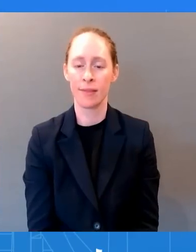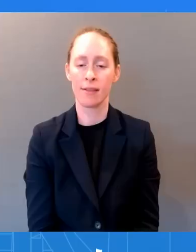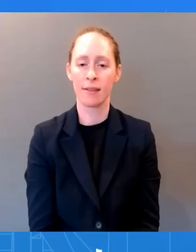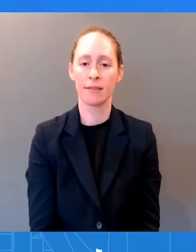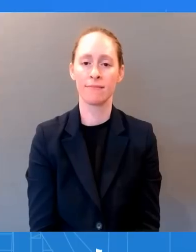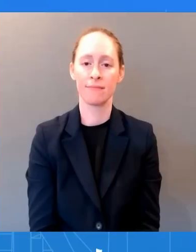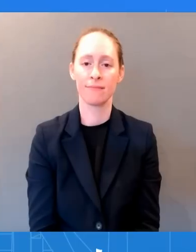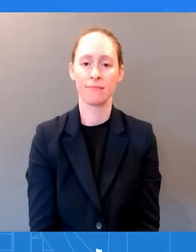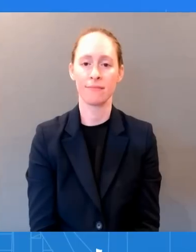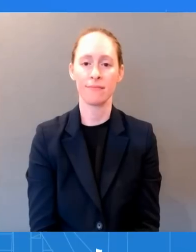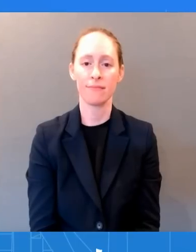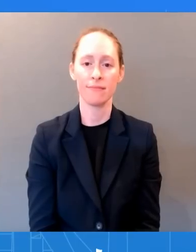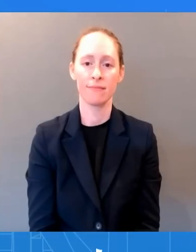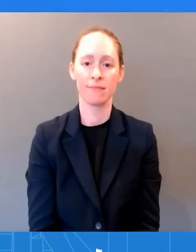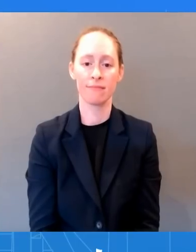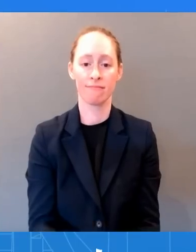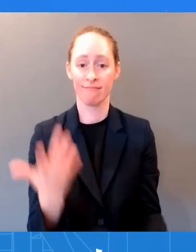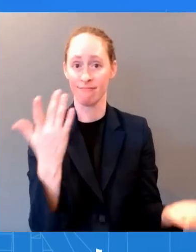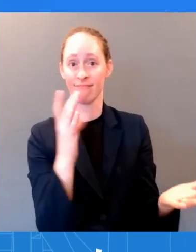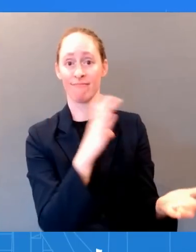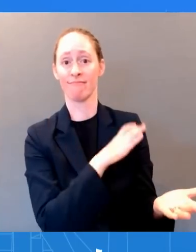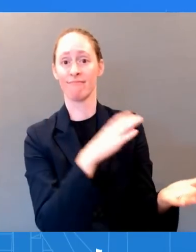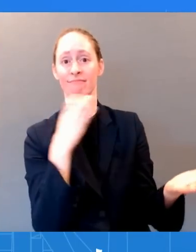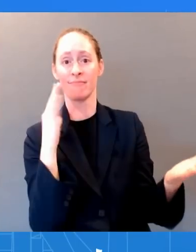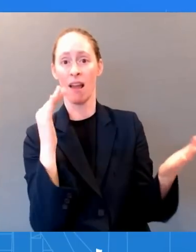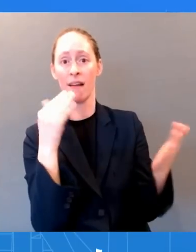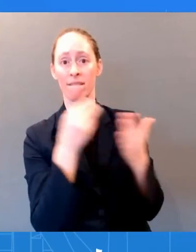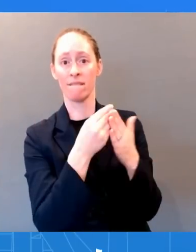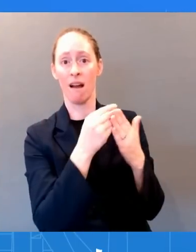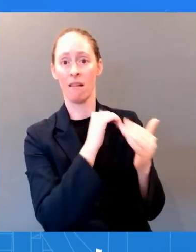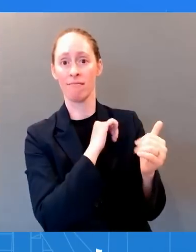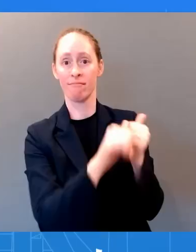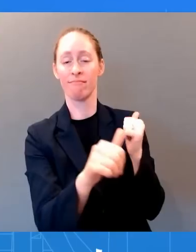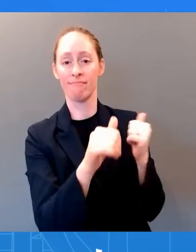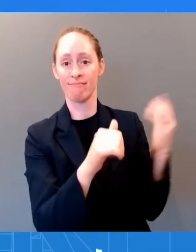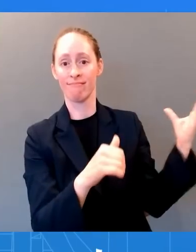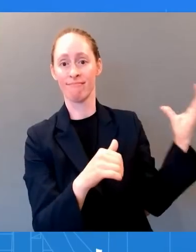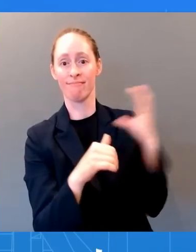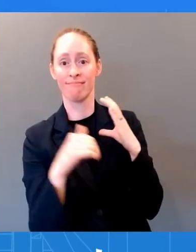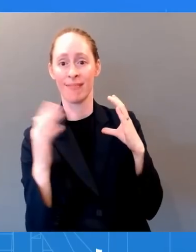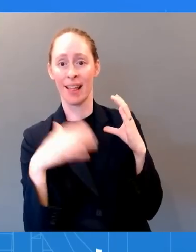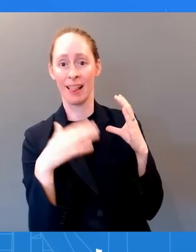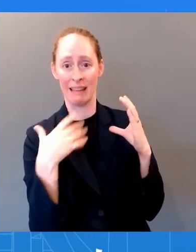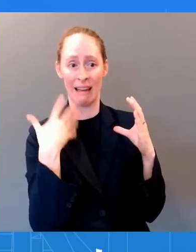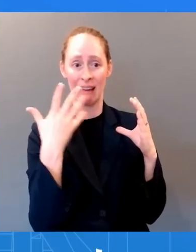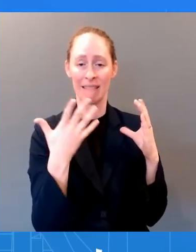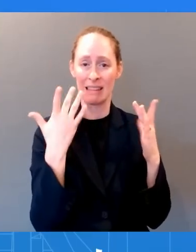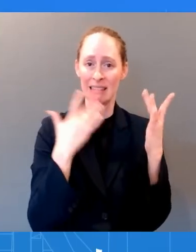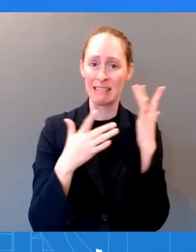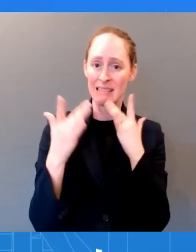that will help preserve our limited remaining supply. That's what we're seeing. So, ensuring we have limited supply of tests